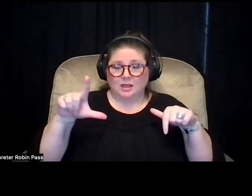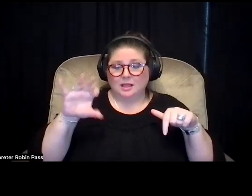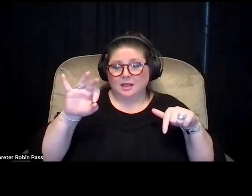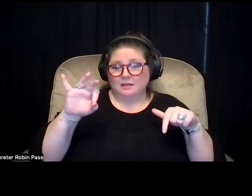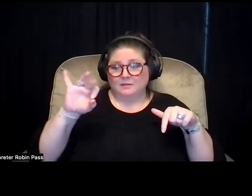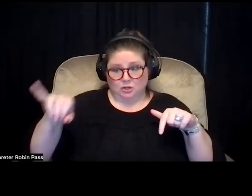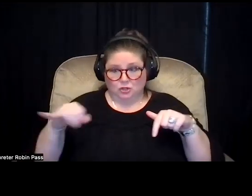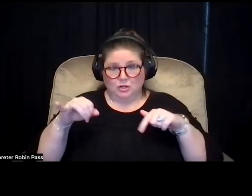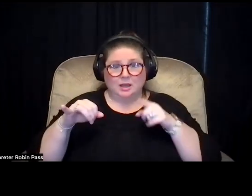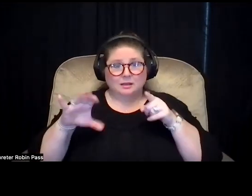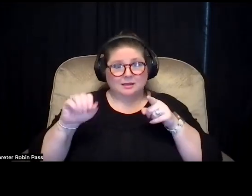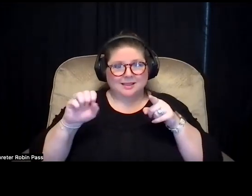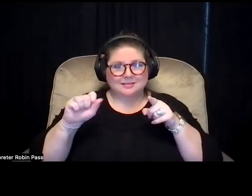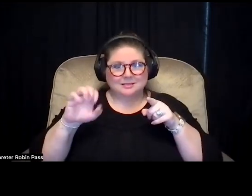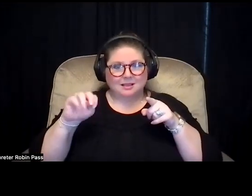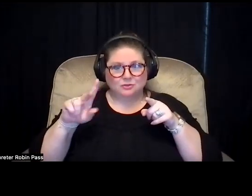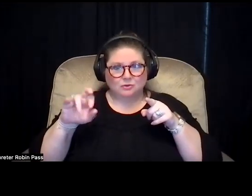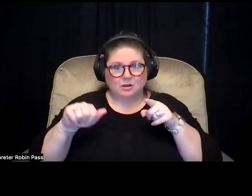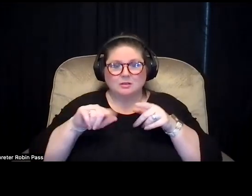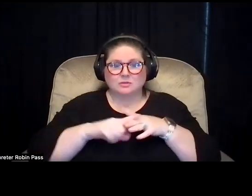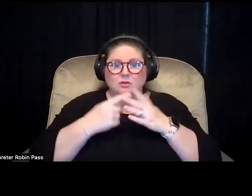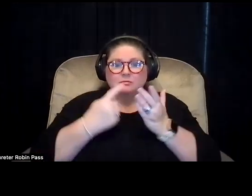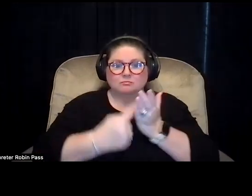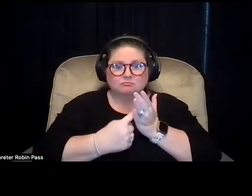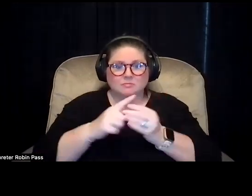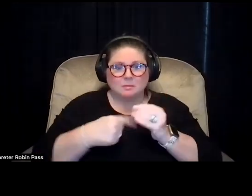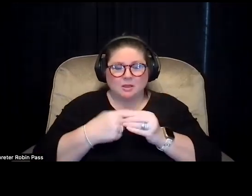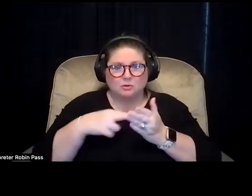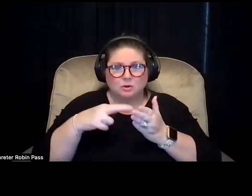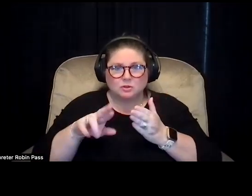about her research around this article and really started to introduce our department to